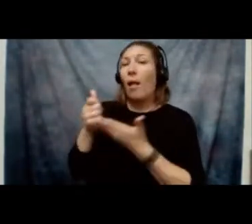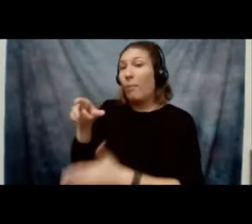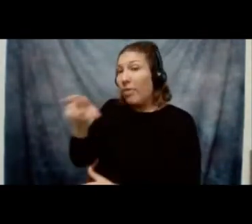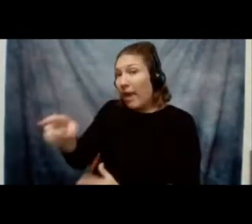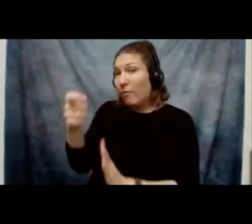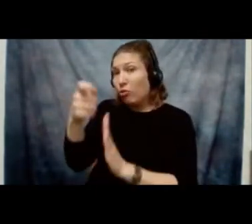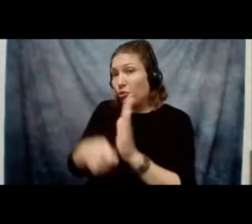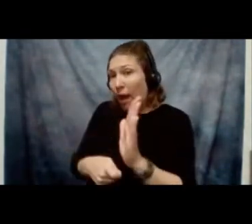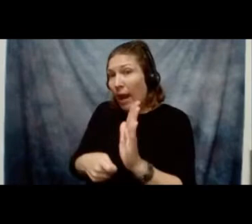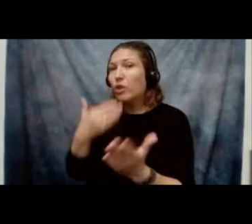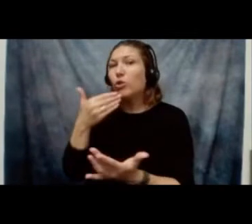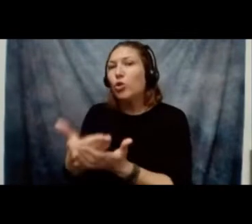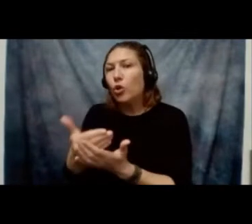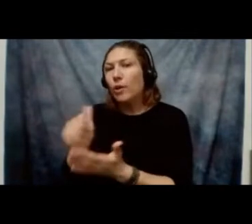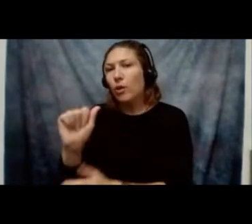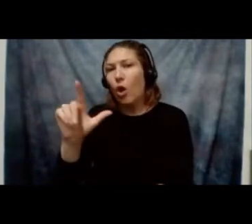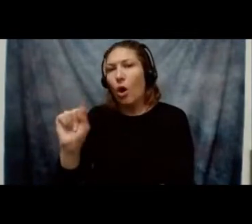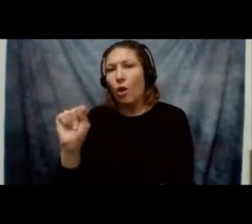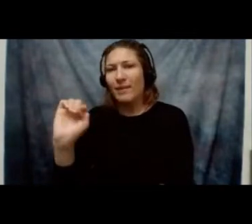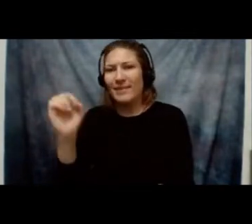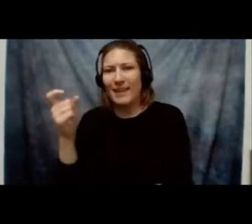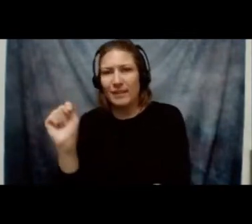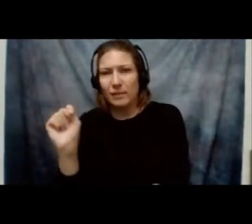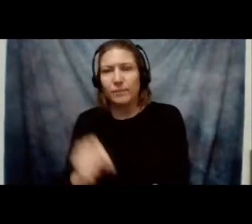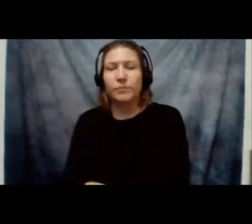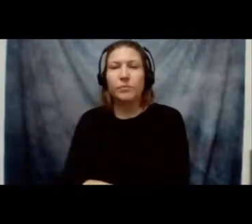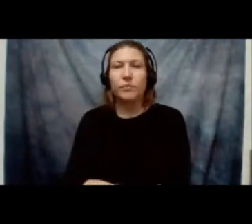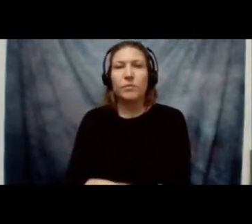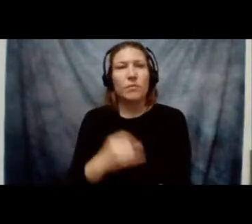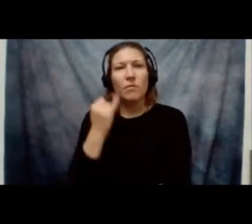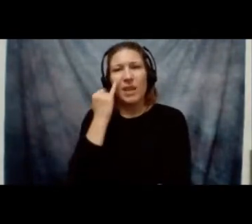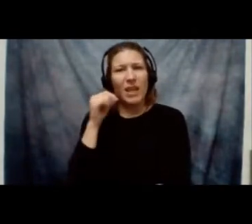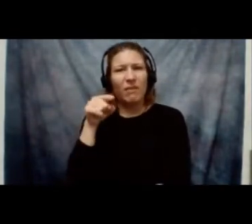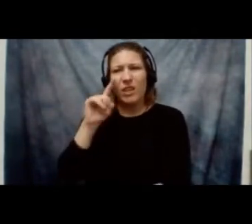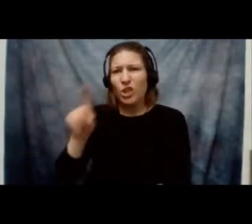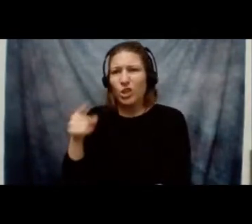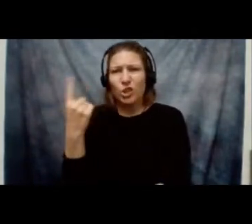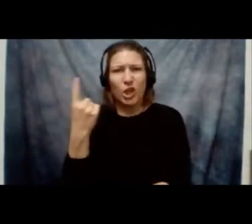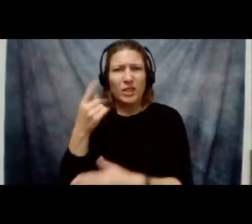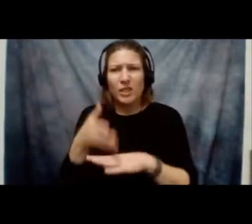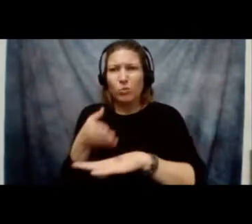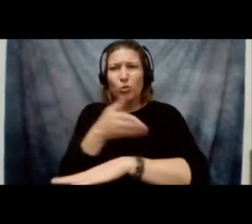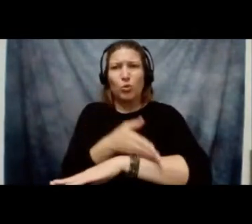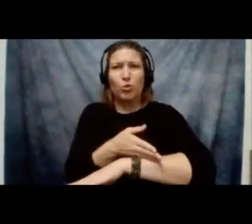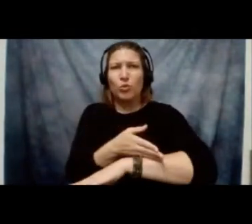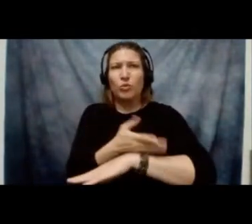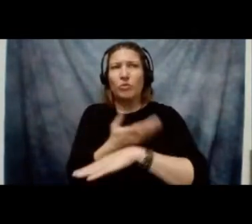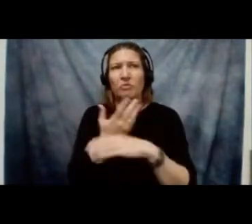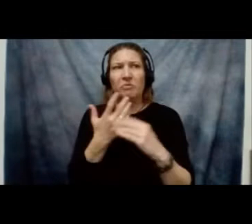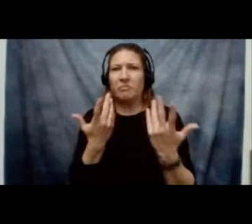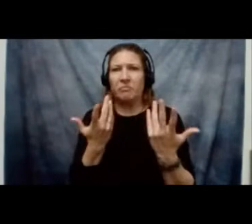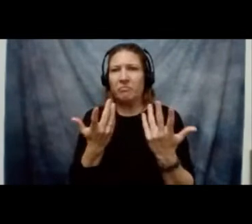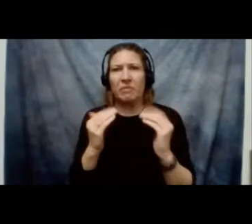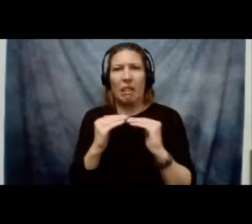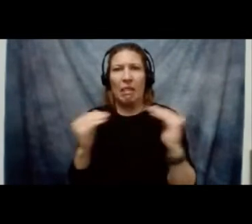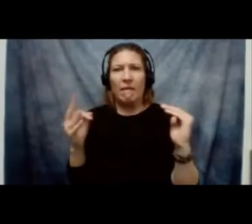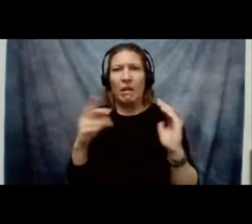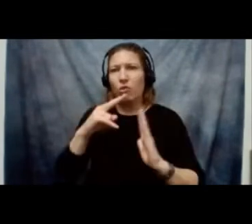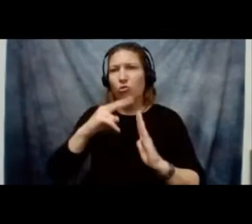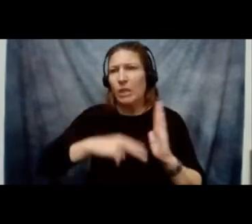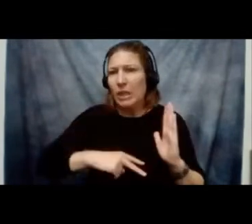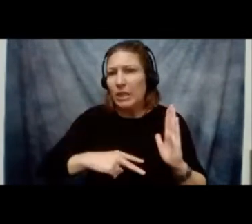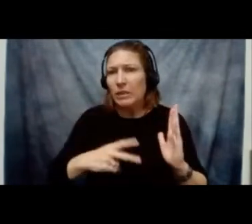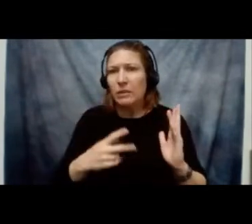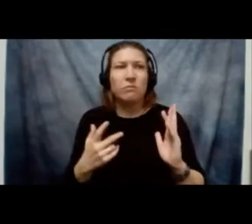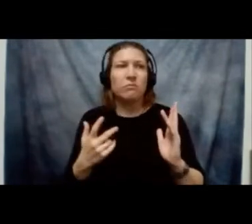improve the level of reading the reading level that you write to and add good alt text that's